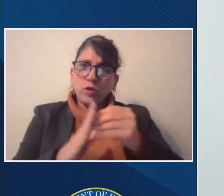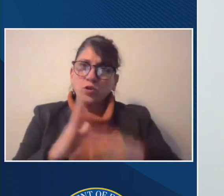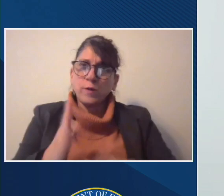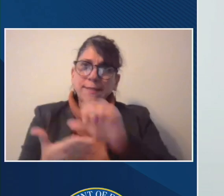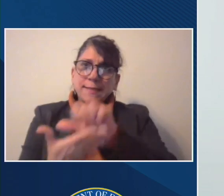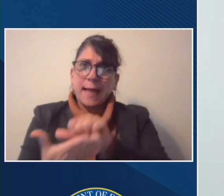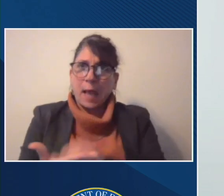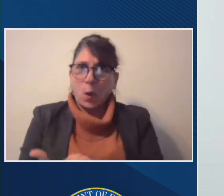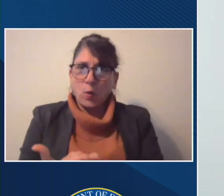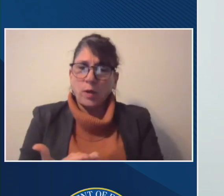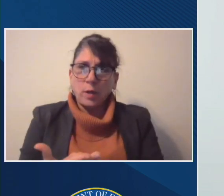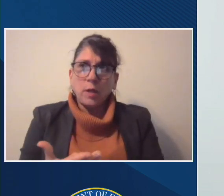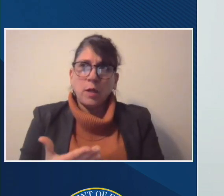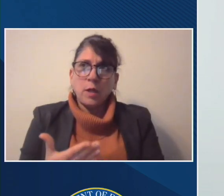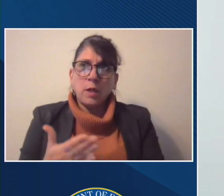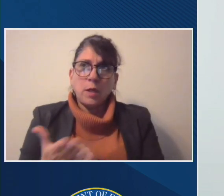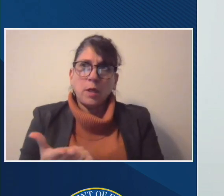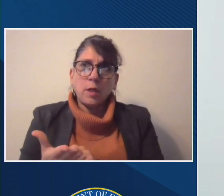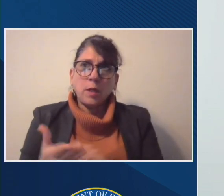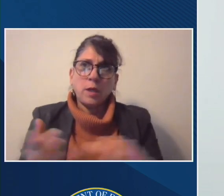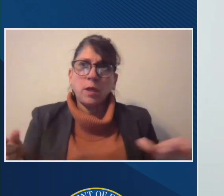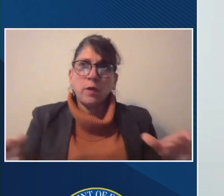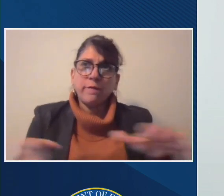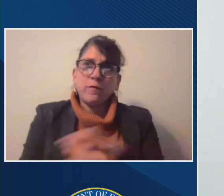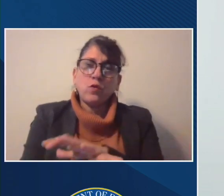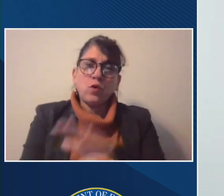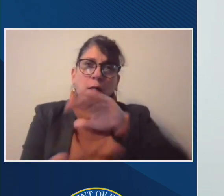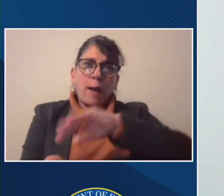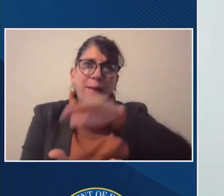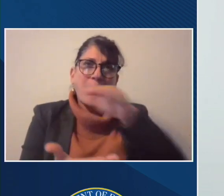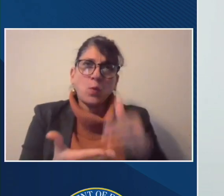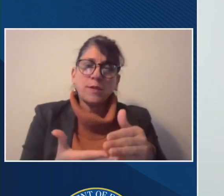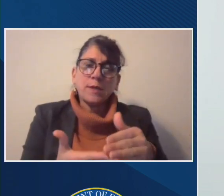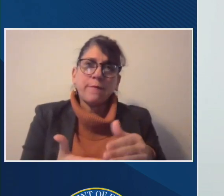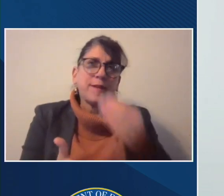essentially the entire amount of the meal plan in these flex accounts.